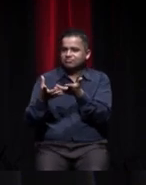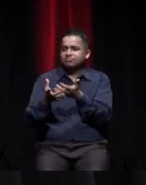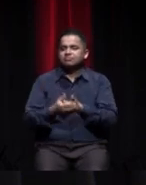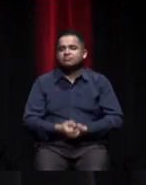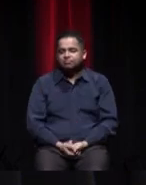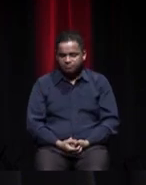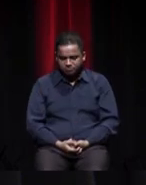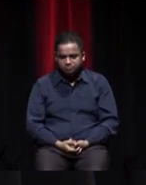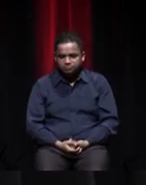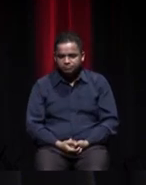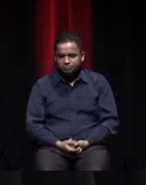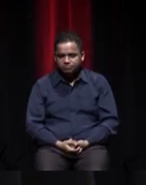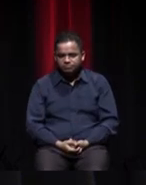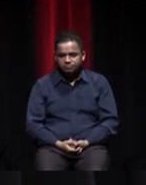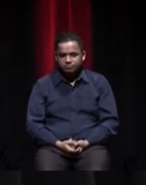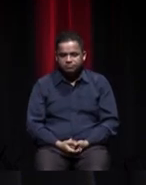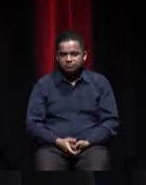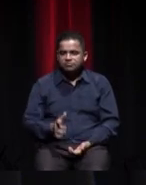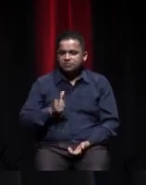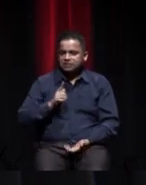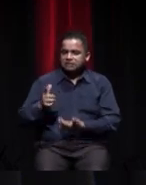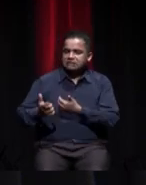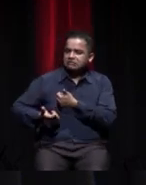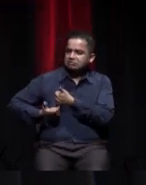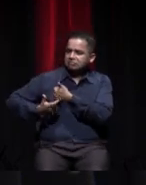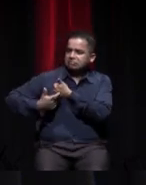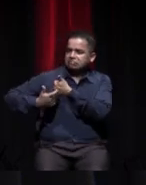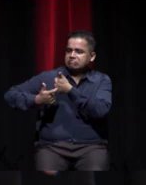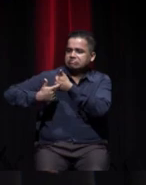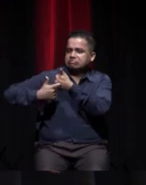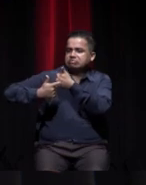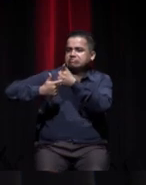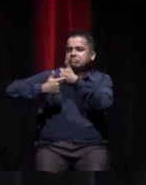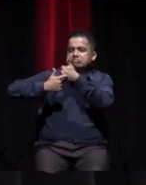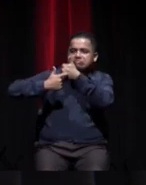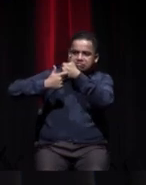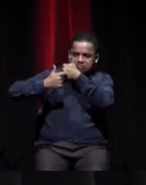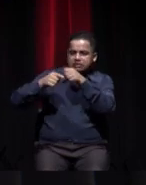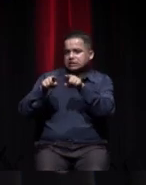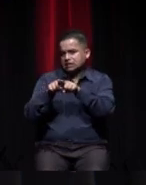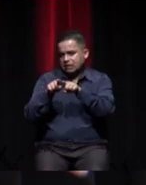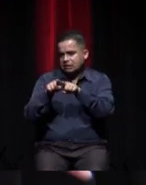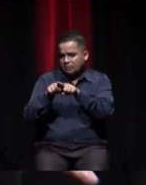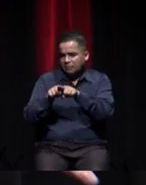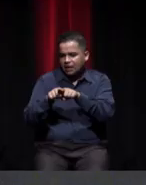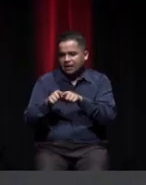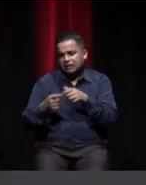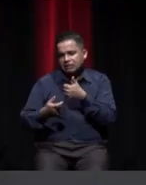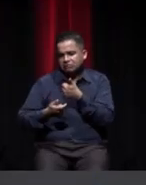these many likes that are, in fact, the only currency